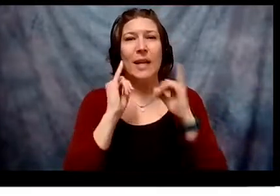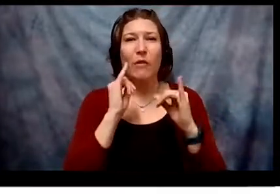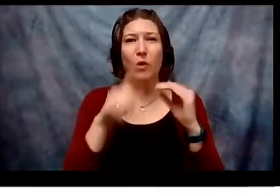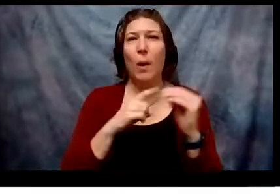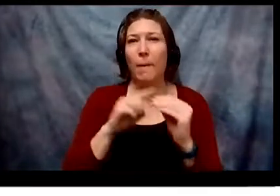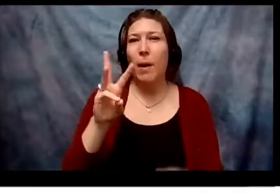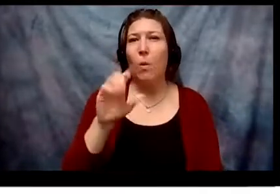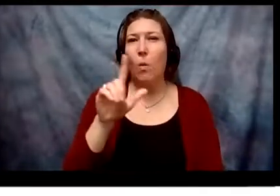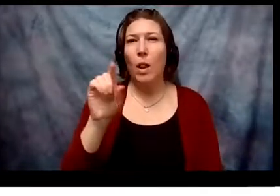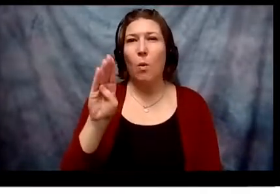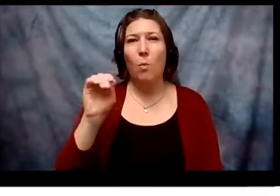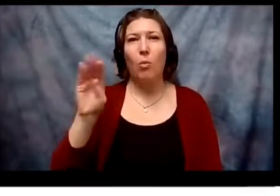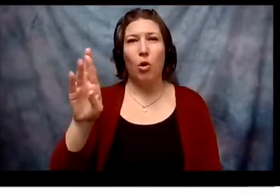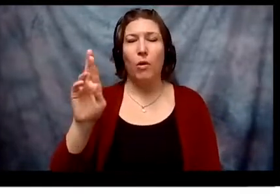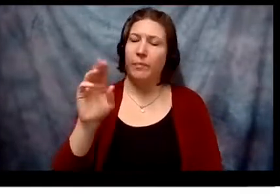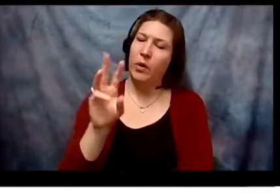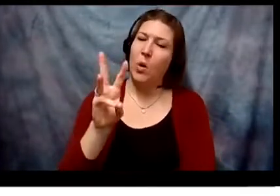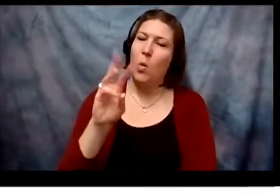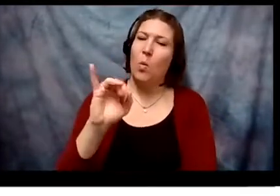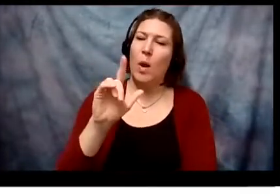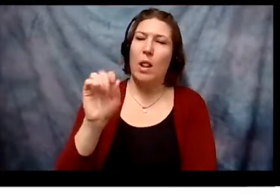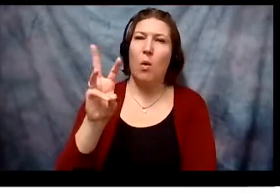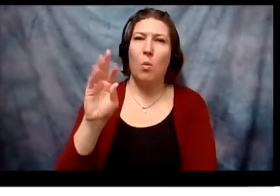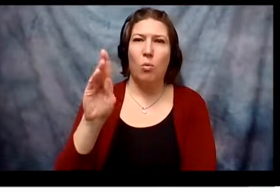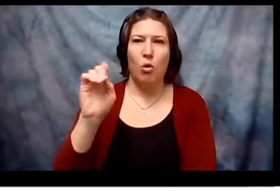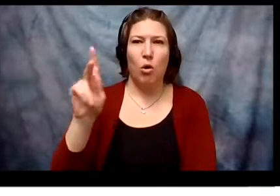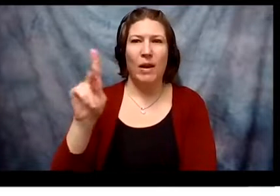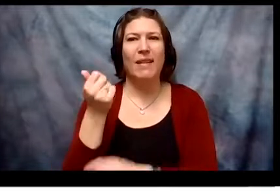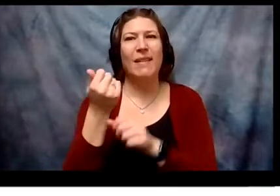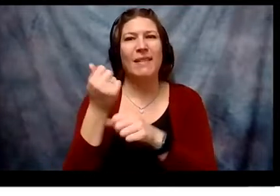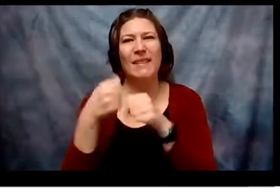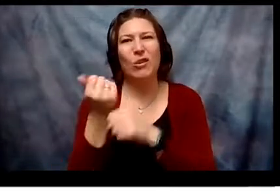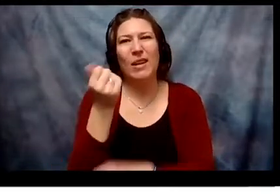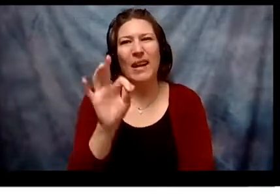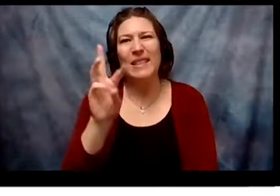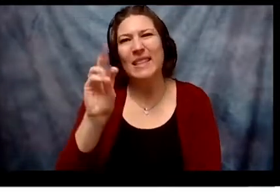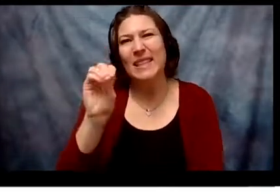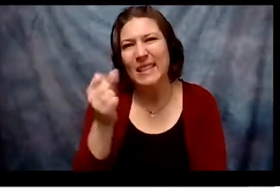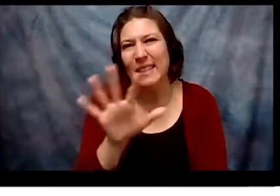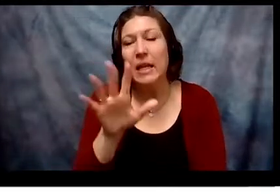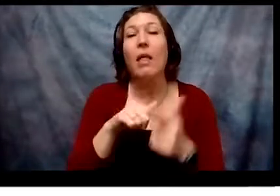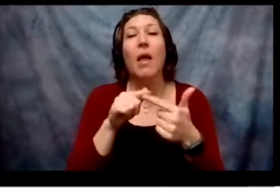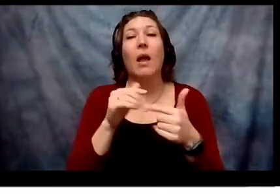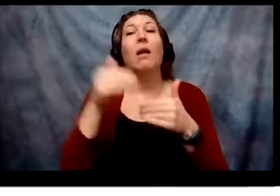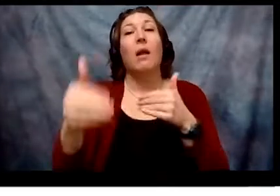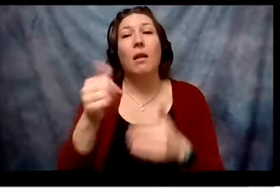in the 1960s, and then it moves to the 1970s. Then you will see